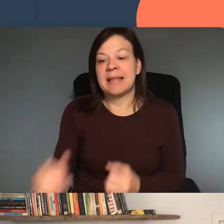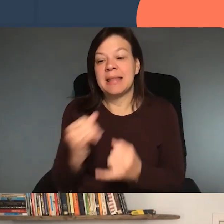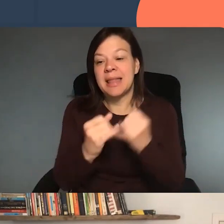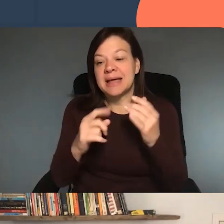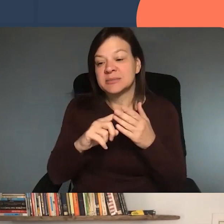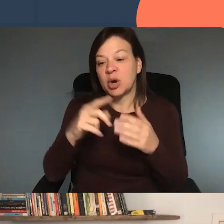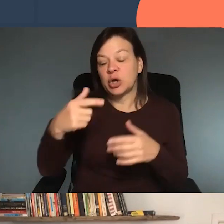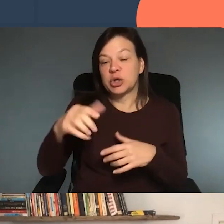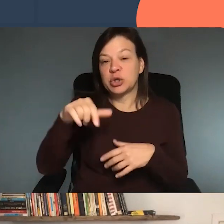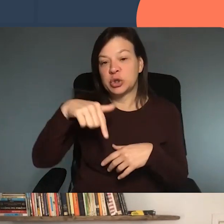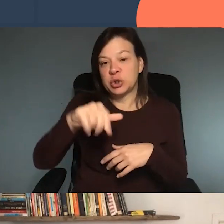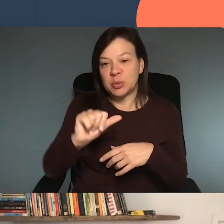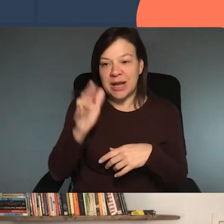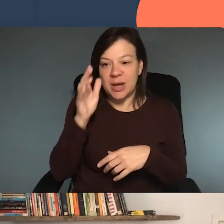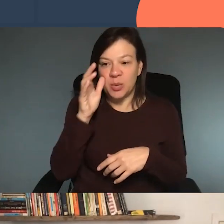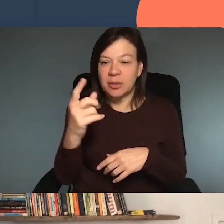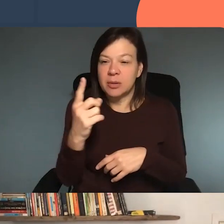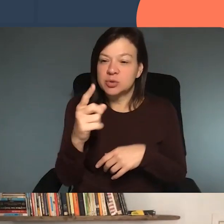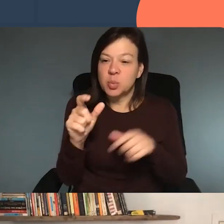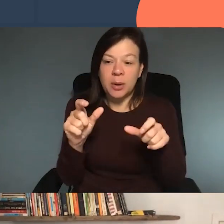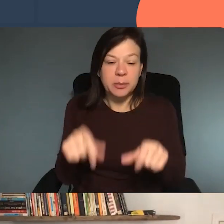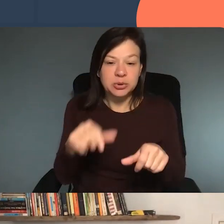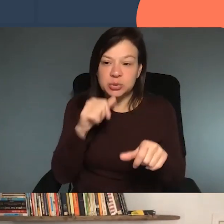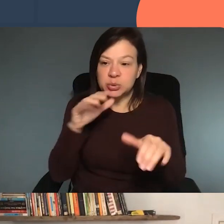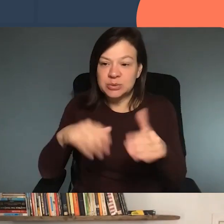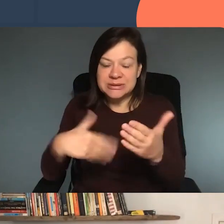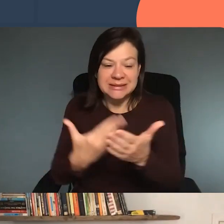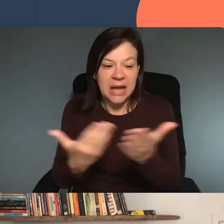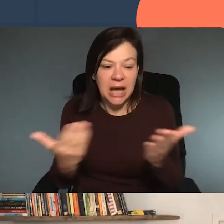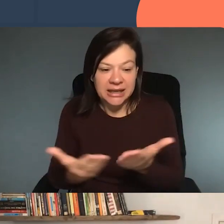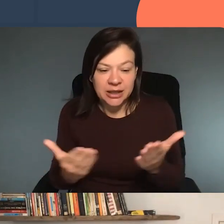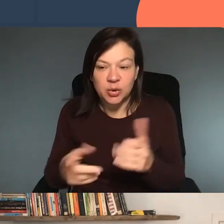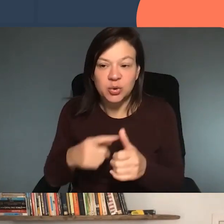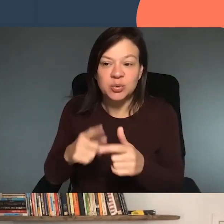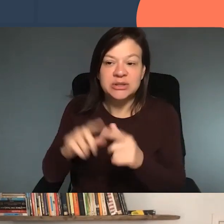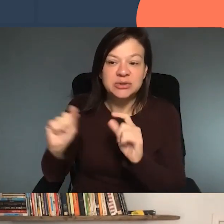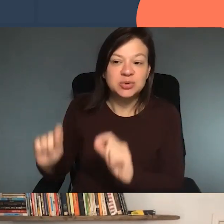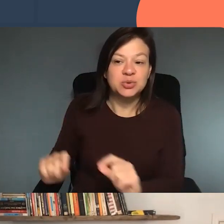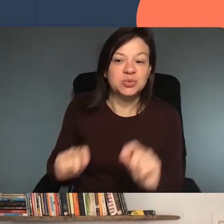ONE PERSON WHO IS NOT HERE WHO SHOULD GO AHEAD AND COME